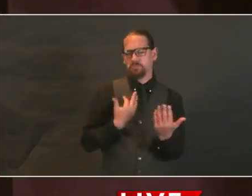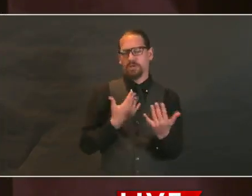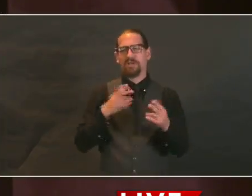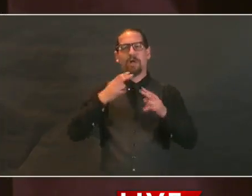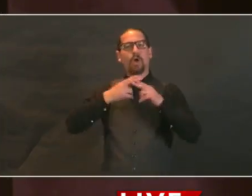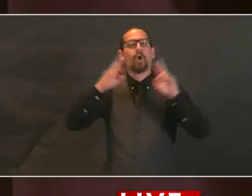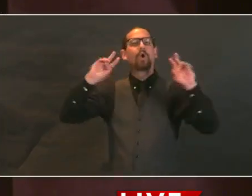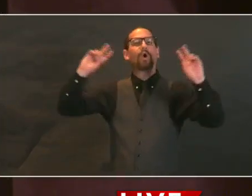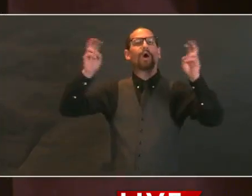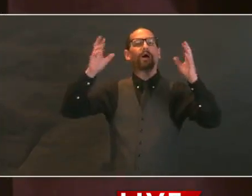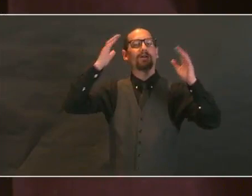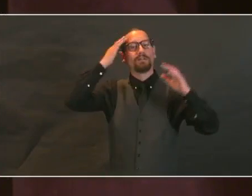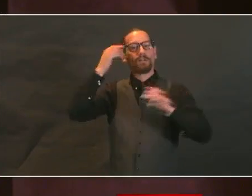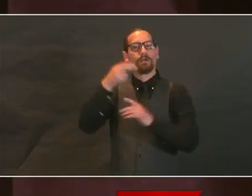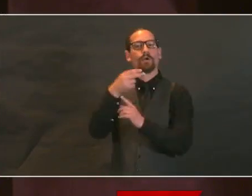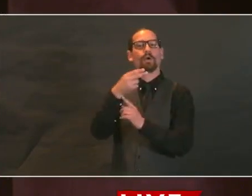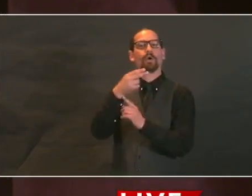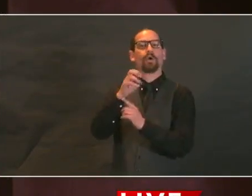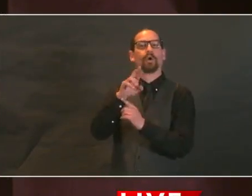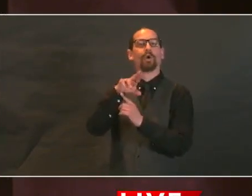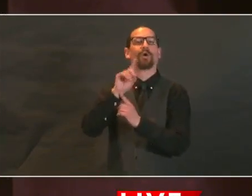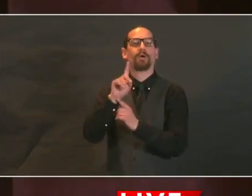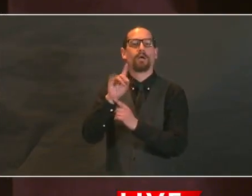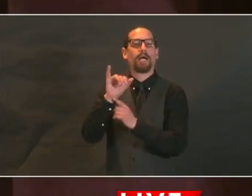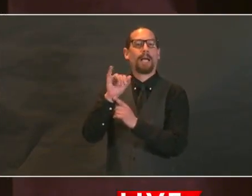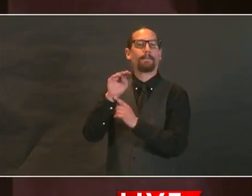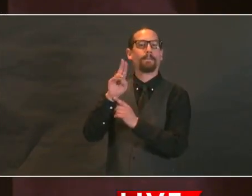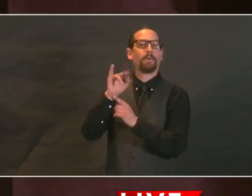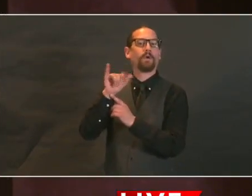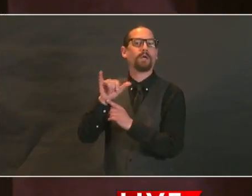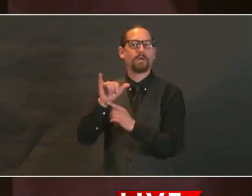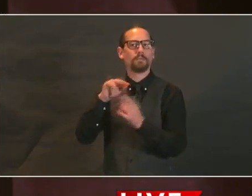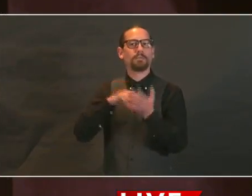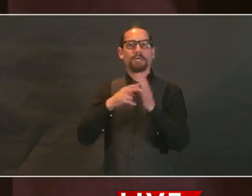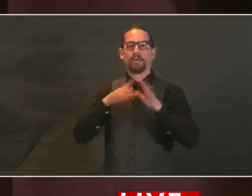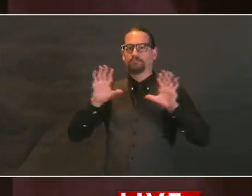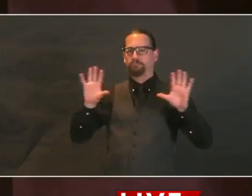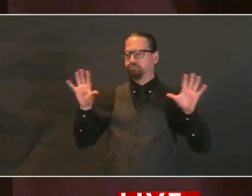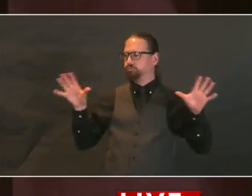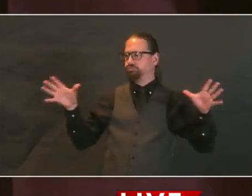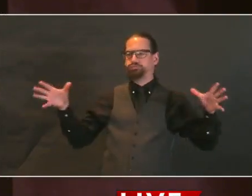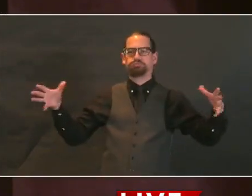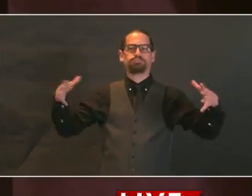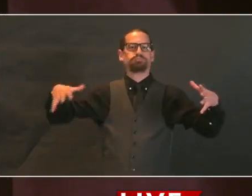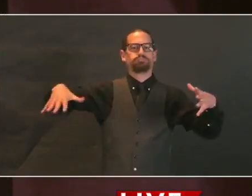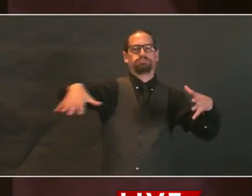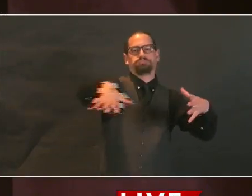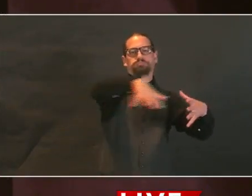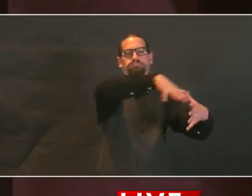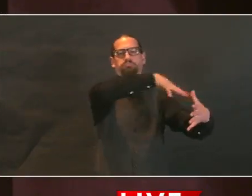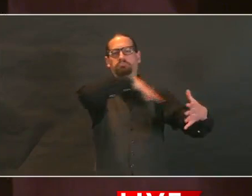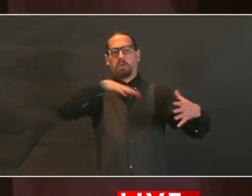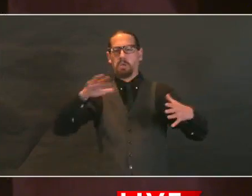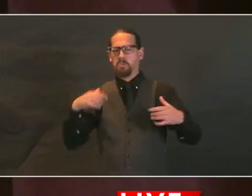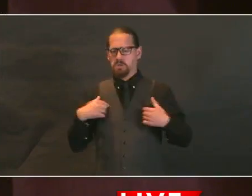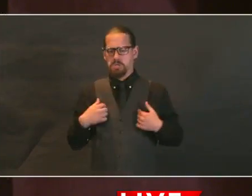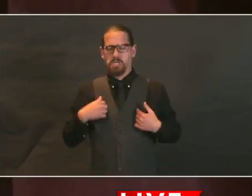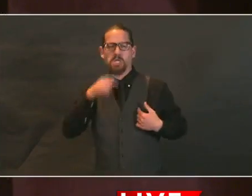TO WAIT FOR, QUOTE, UNQUOTE, HERD IMMUNITY IN ORDER TO PROTECT THEM SO THAT THEY DON'T GET VACCINATED. THE LET EVERYONE ELSE GET VACCINATED